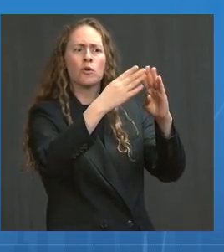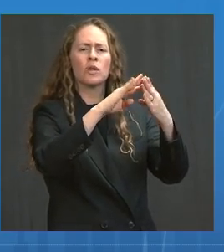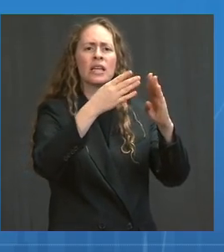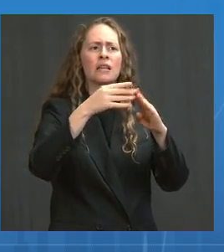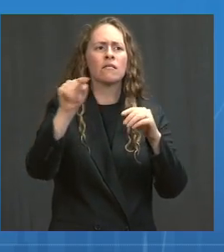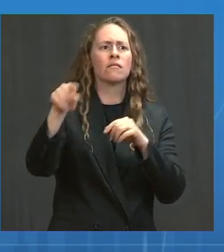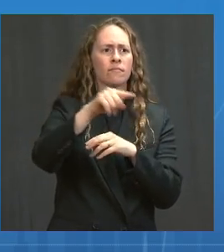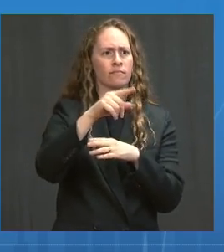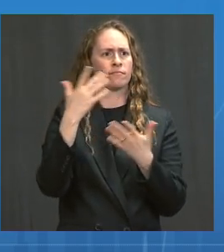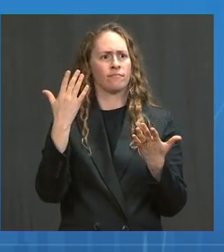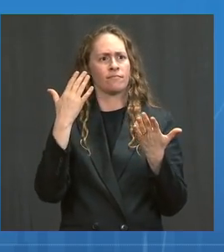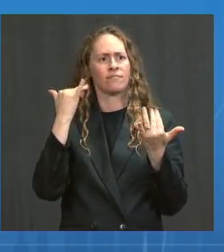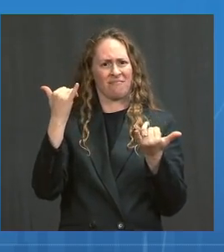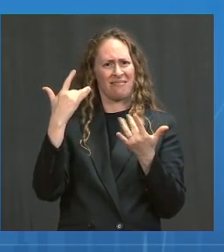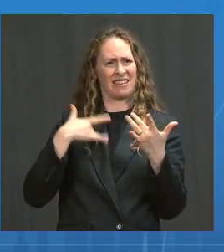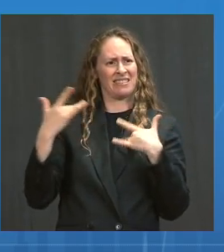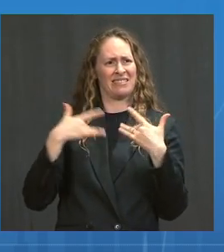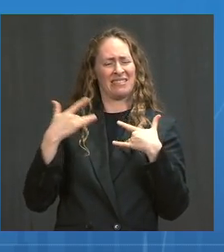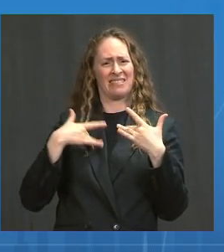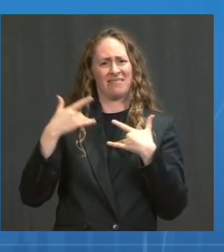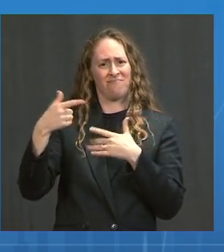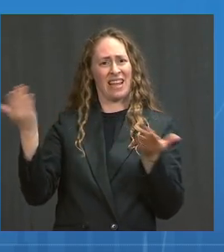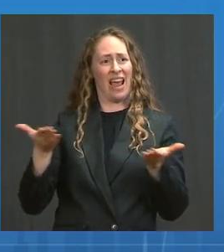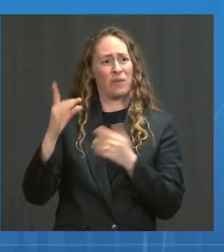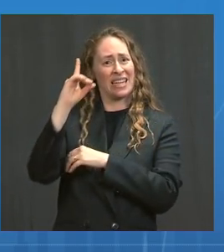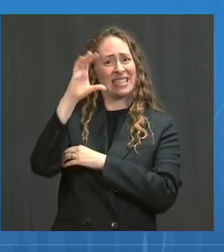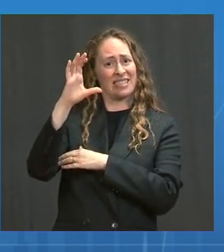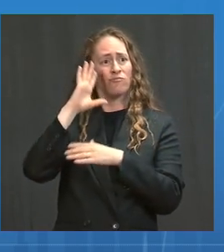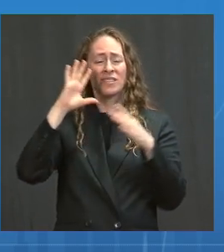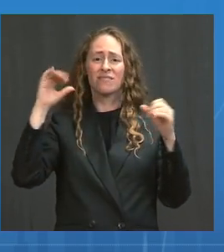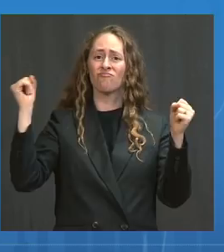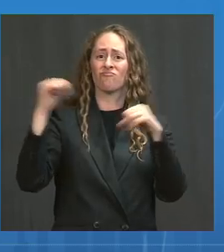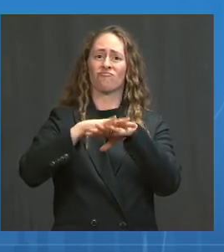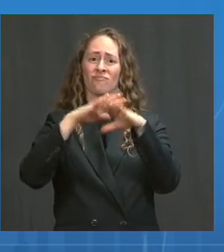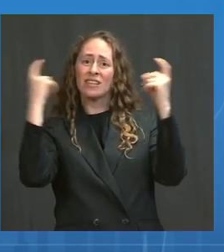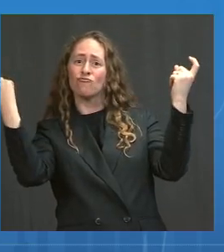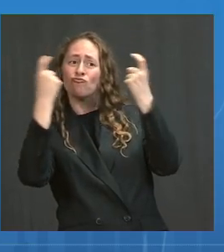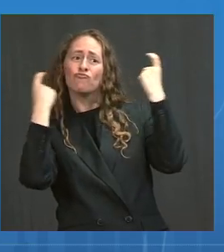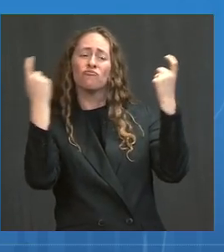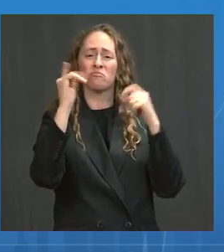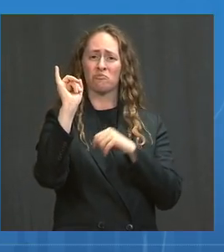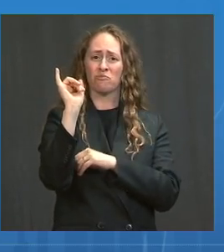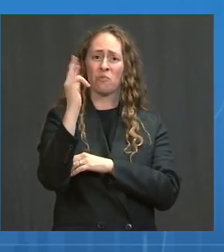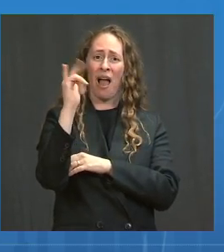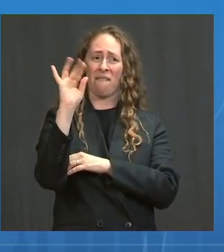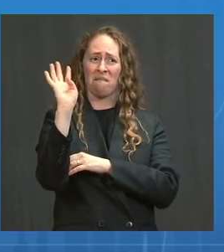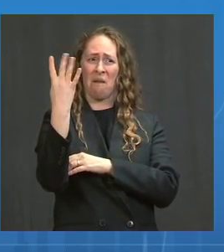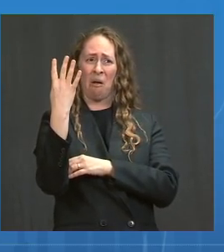there's going to be a large party at the White House on July 4th and there's going to be fireworks on the National Mall?